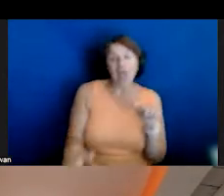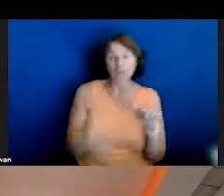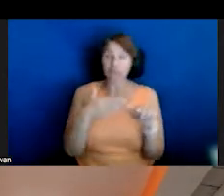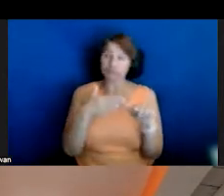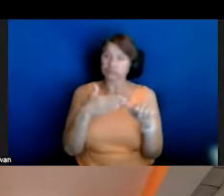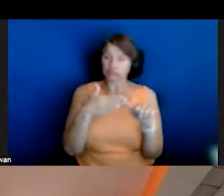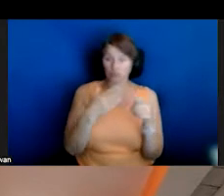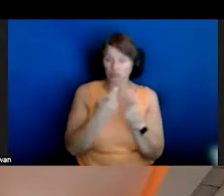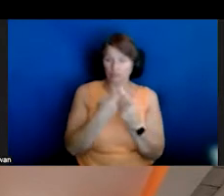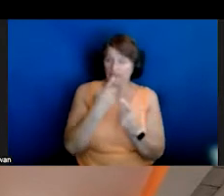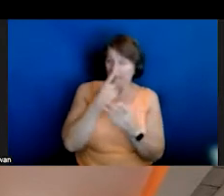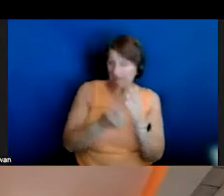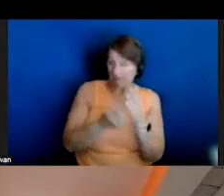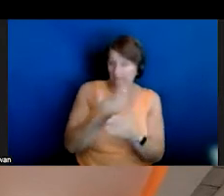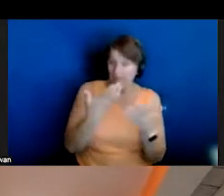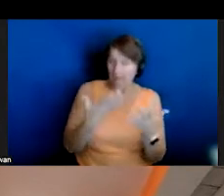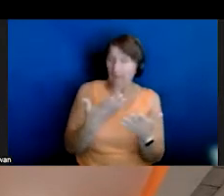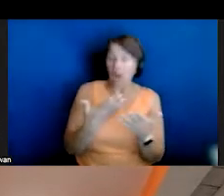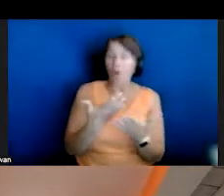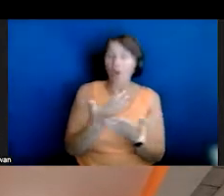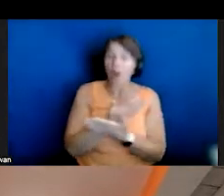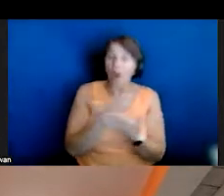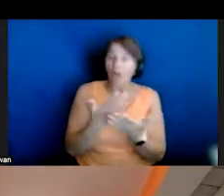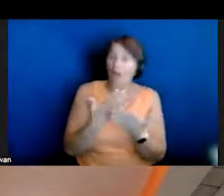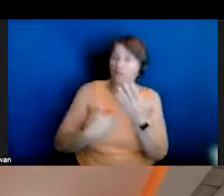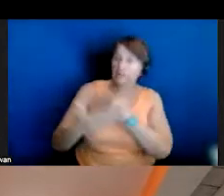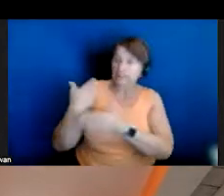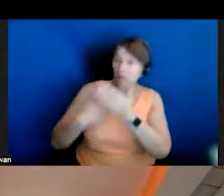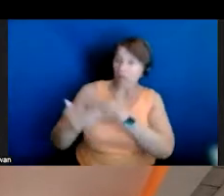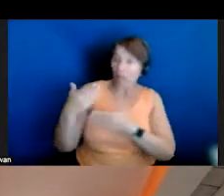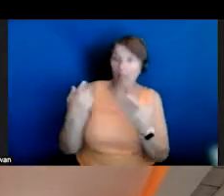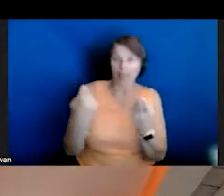And often historical precedent works quite well with policymakers because they,